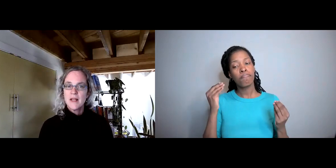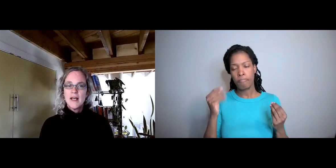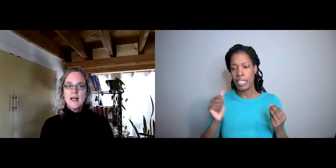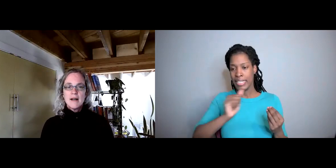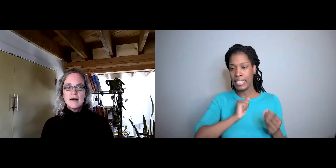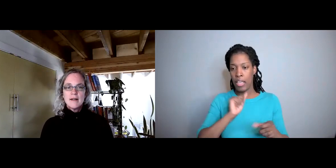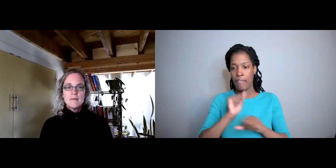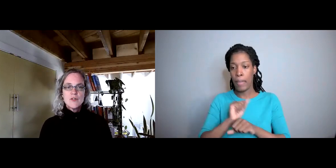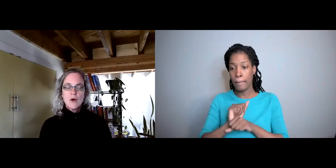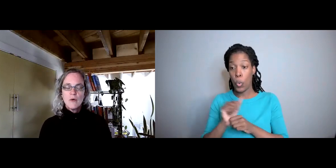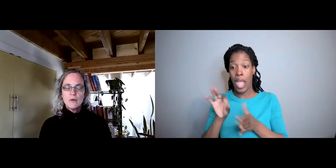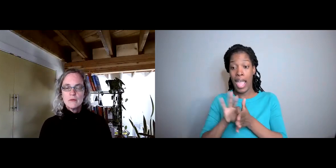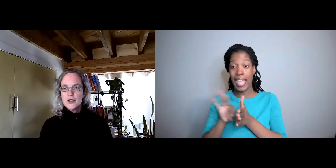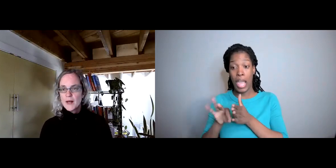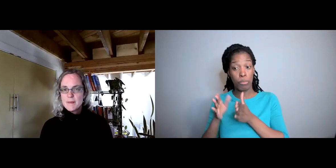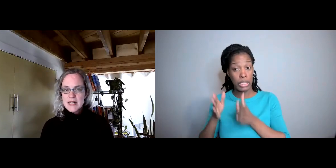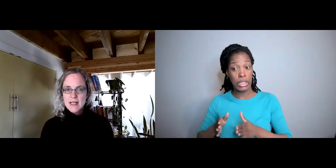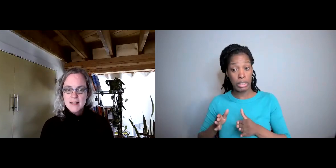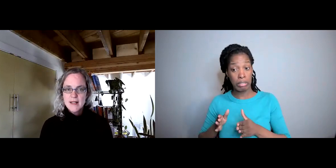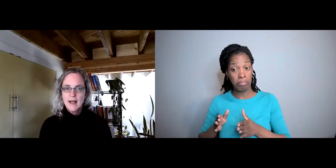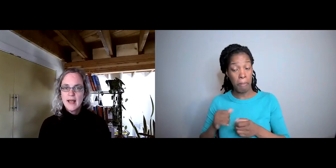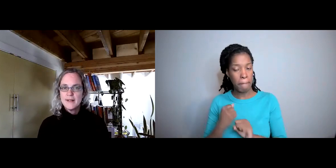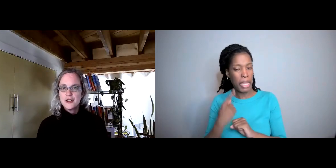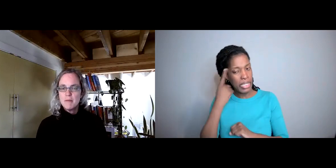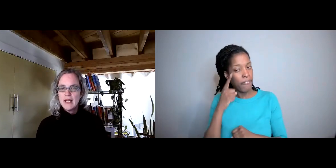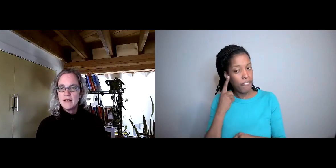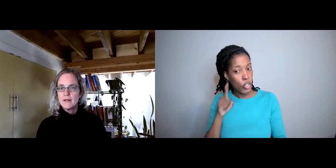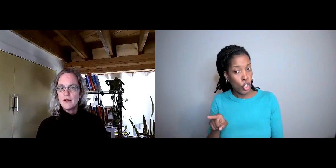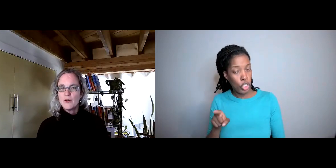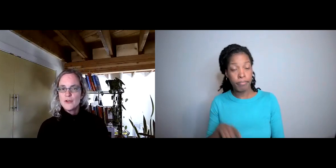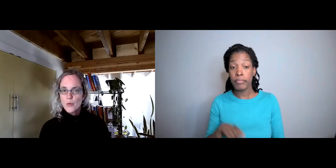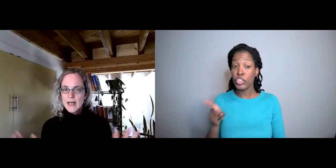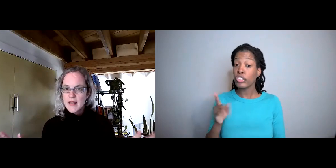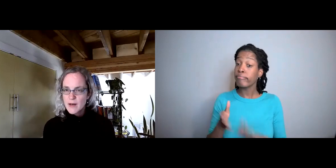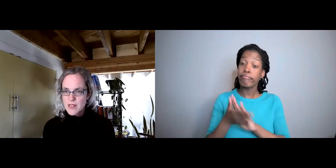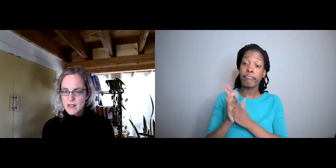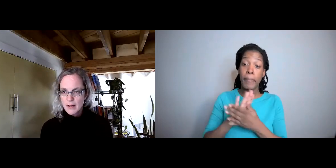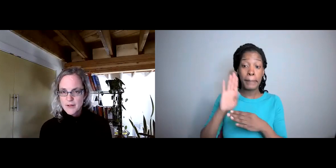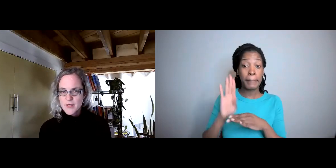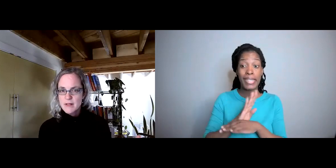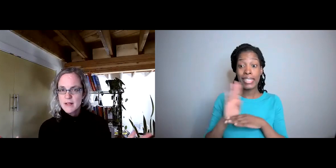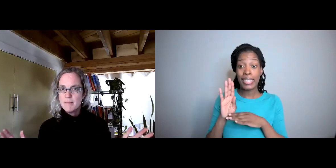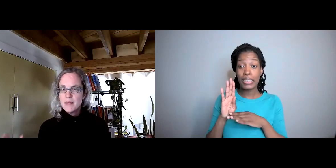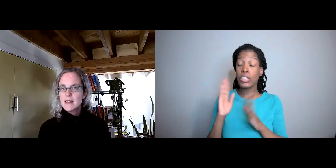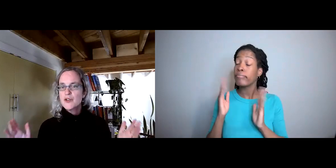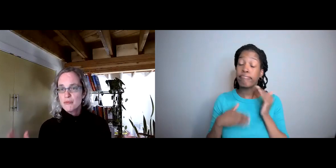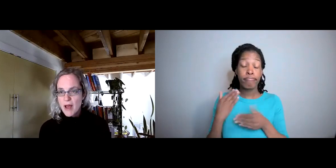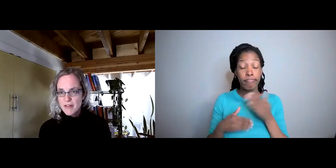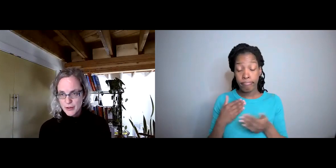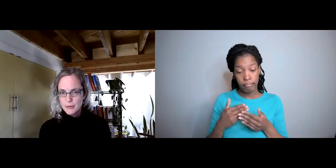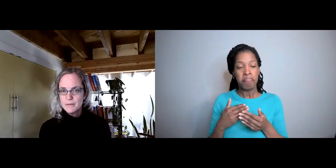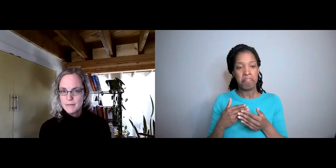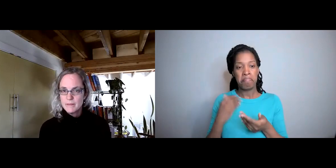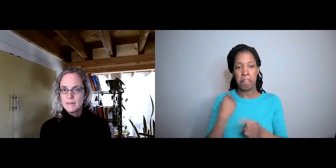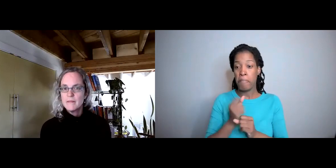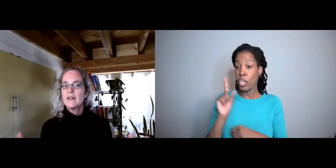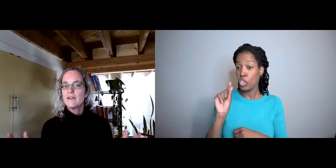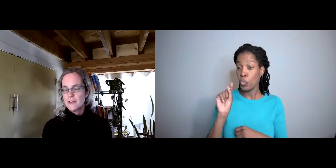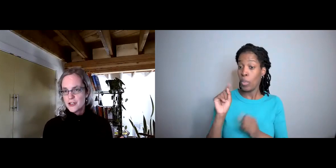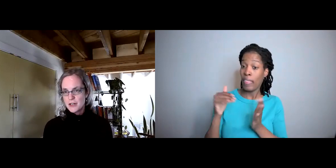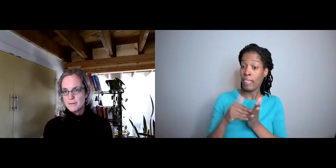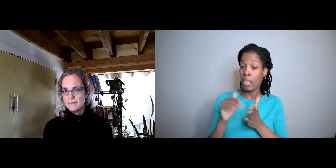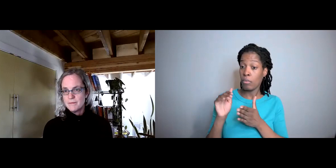So she went into business, and she made $20,000 in business revenue in her first year.